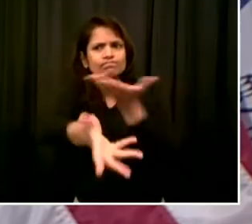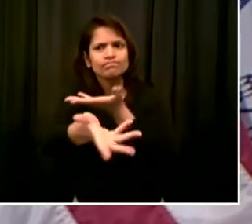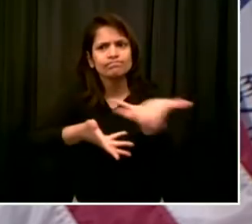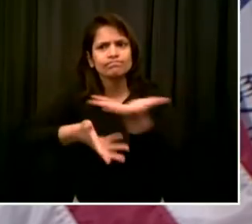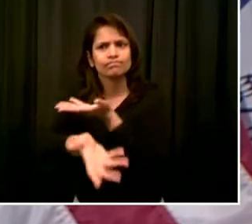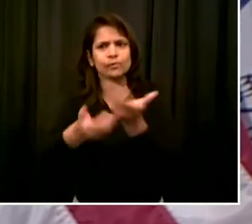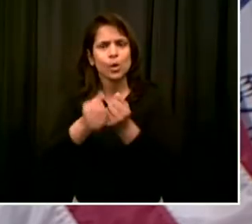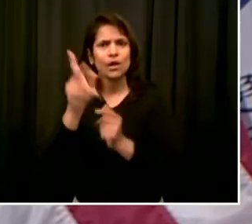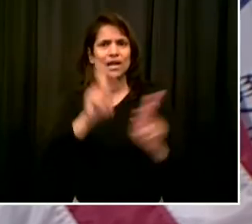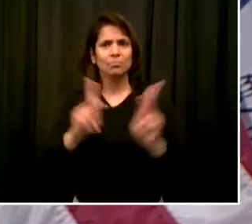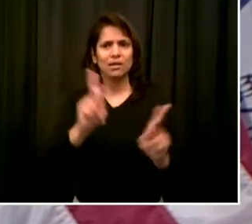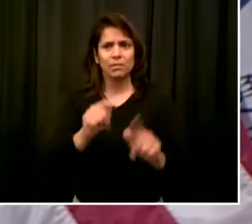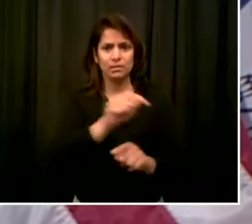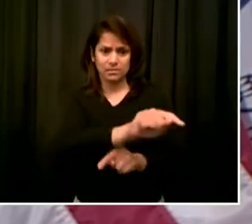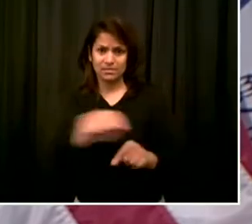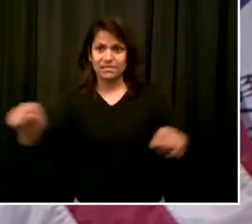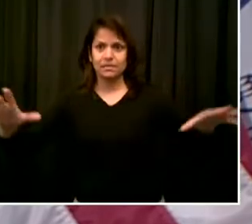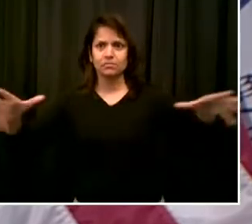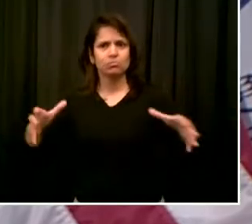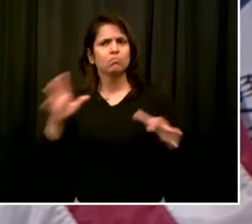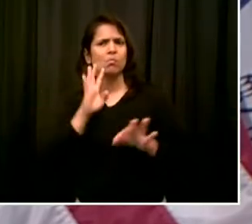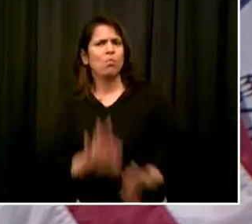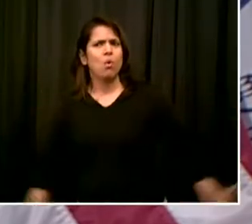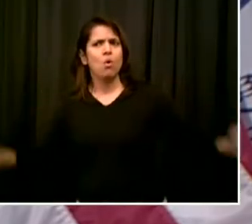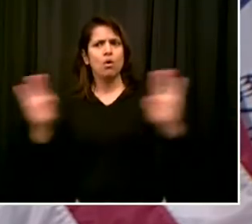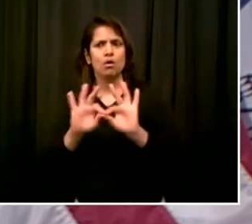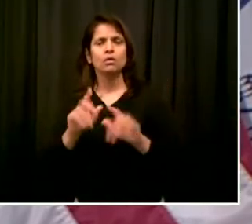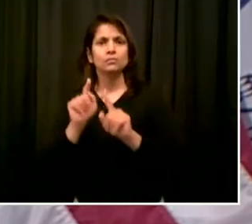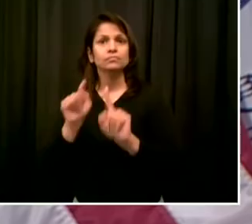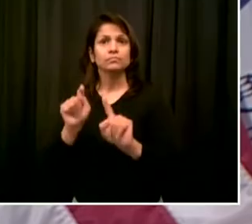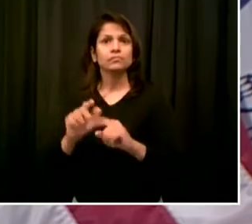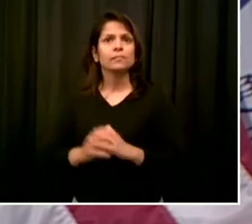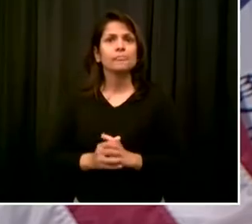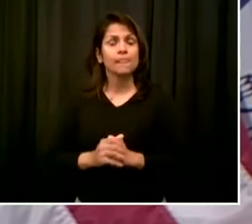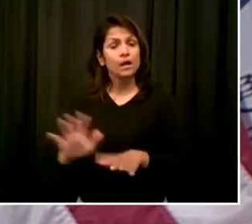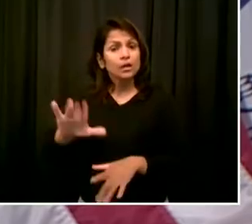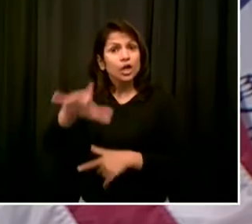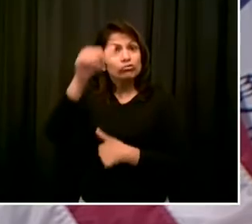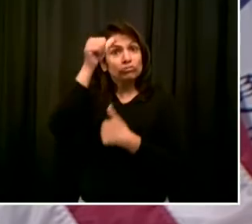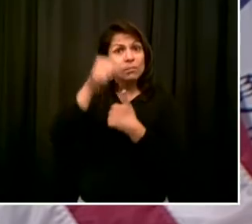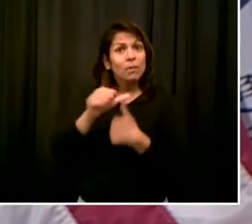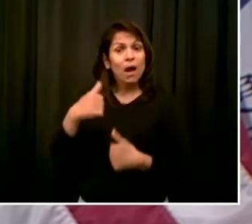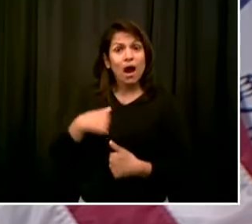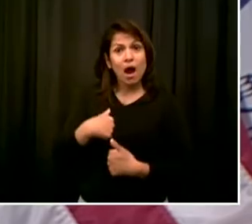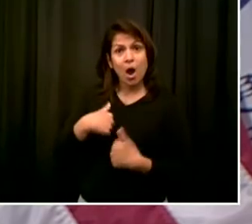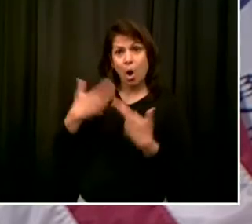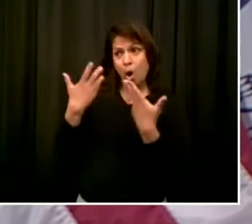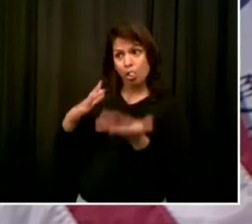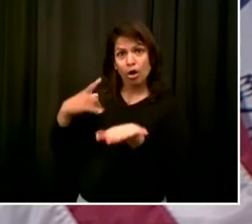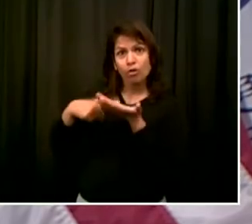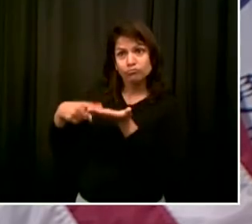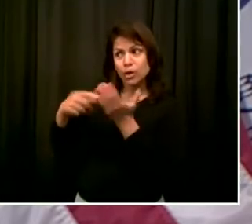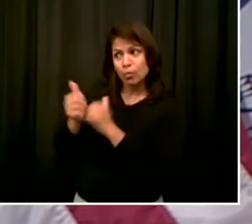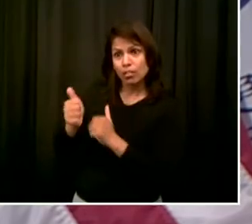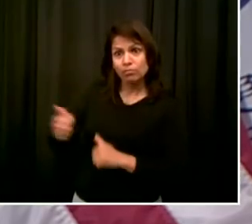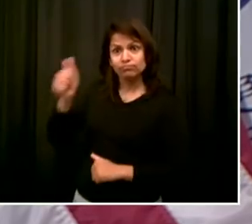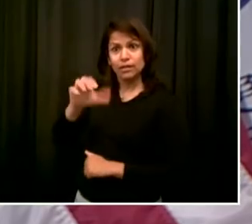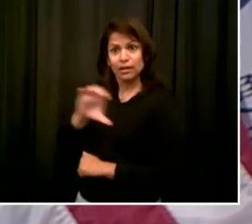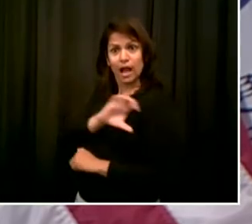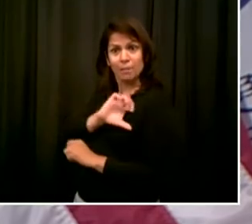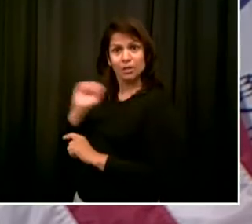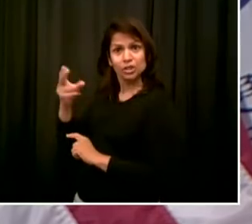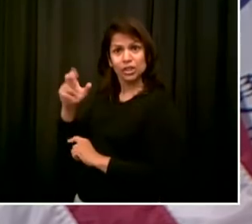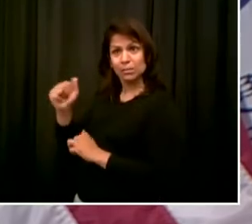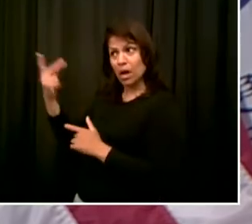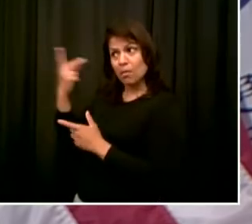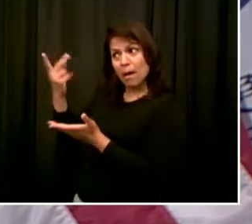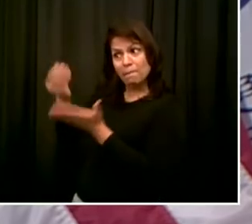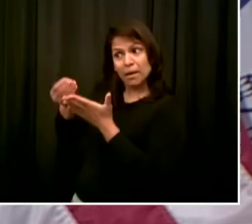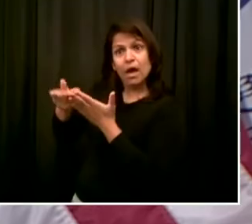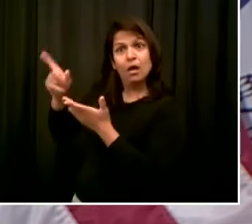CONTRIBUTE AND WHEN I SAID